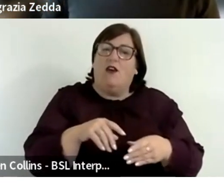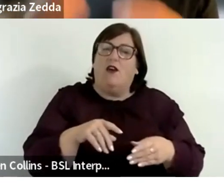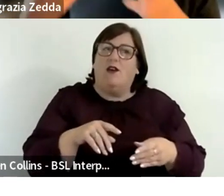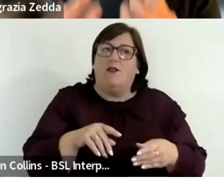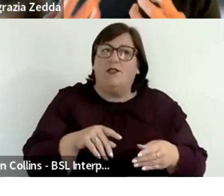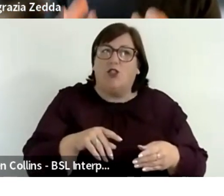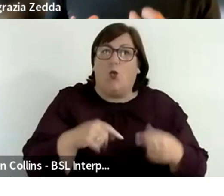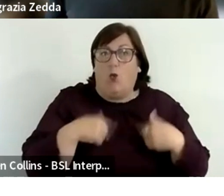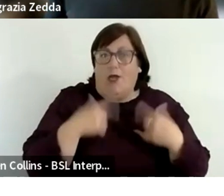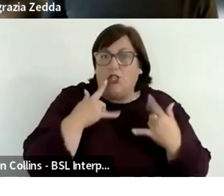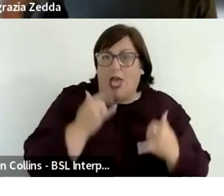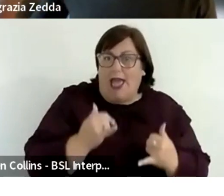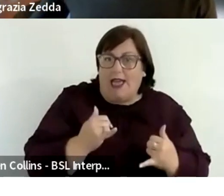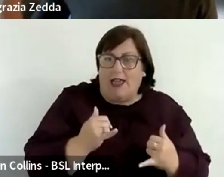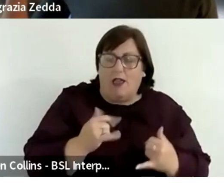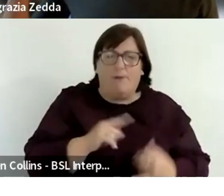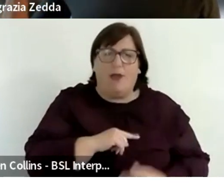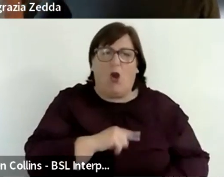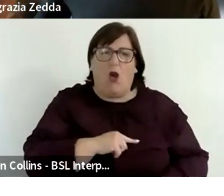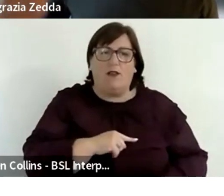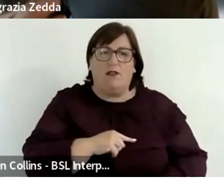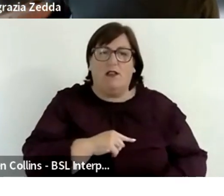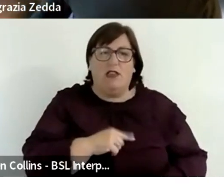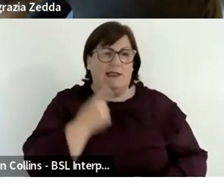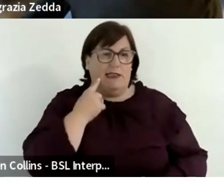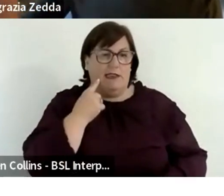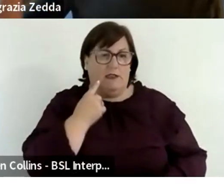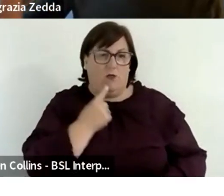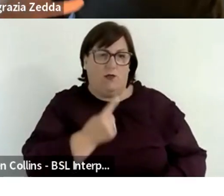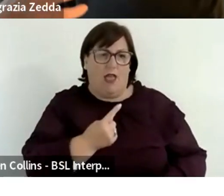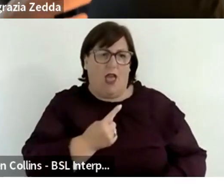we want to have an independent organisation checking in